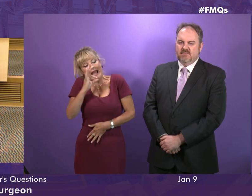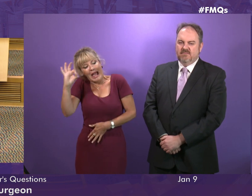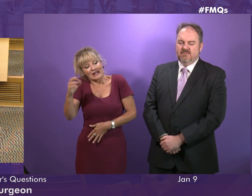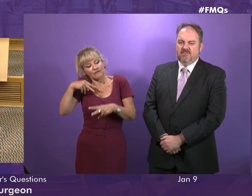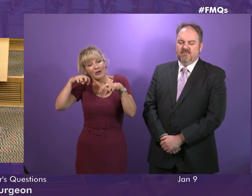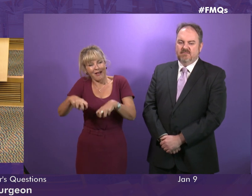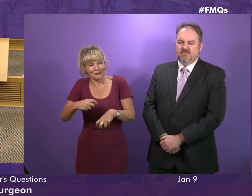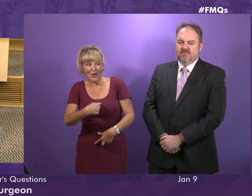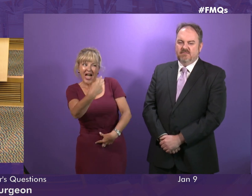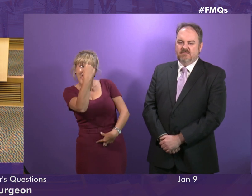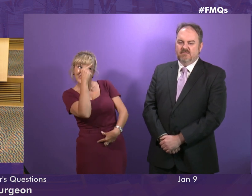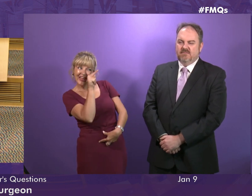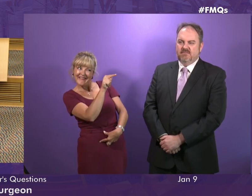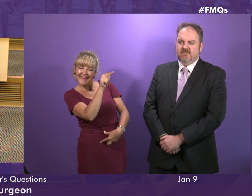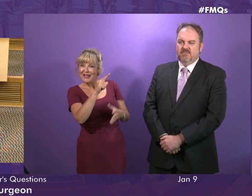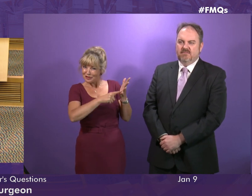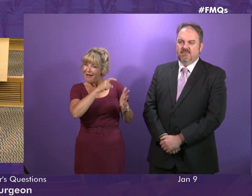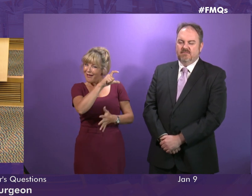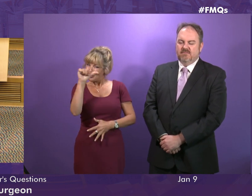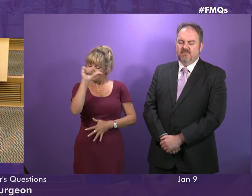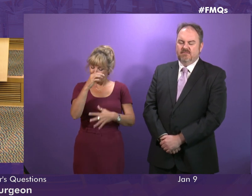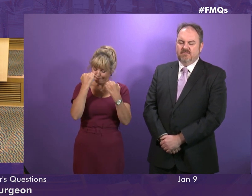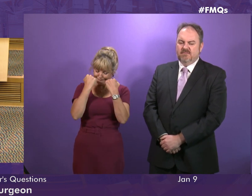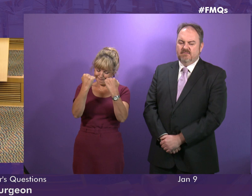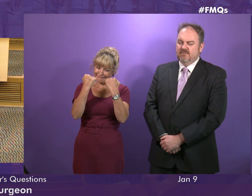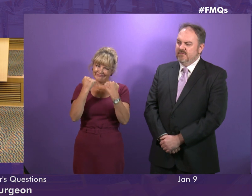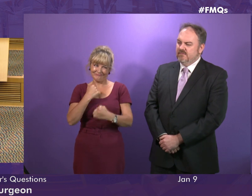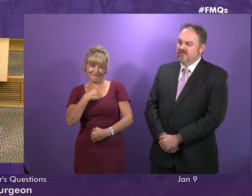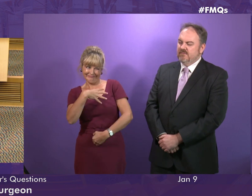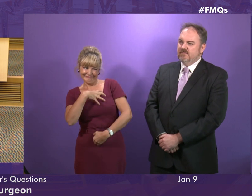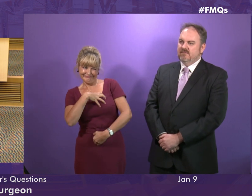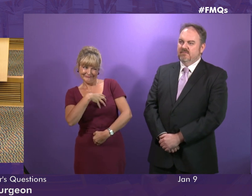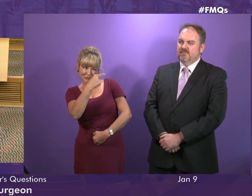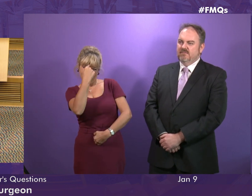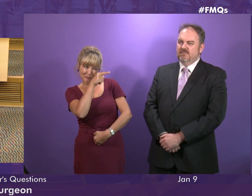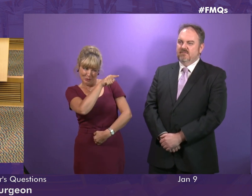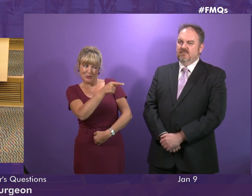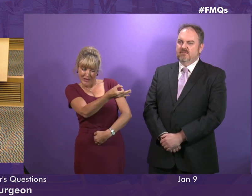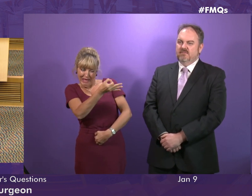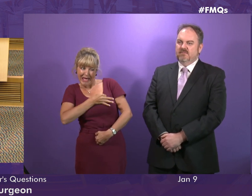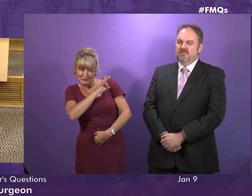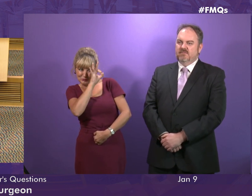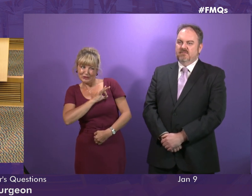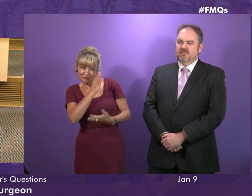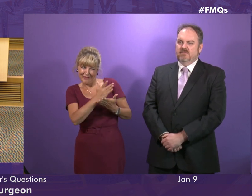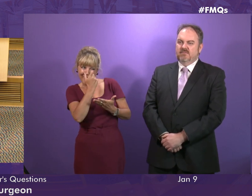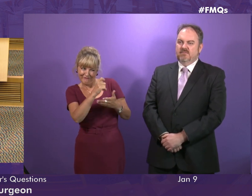Jackson Carlaw should reflect on the premise of the question that he is asking me today.